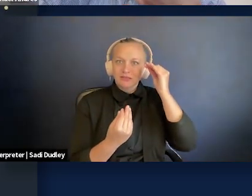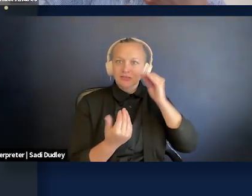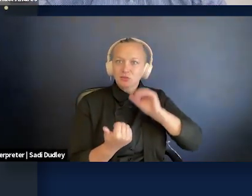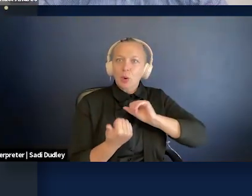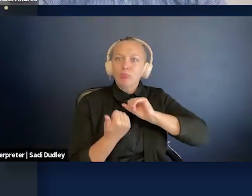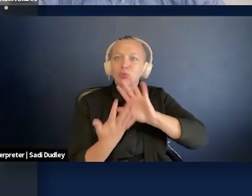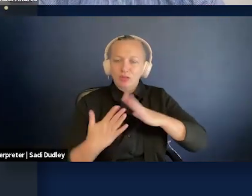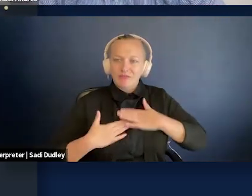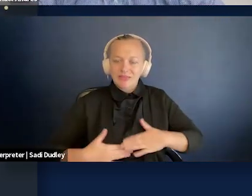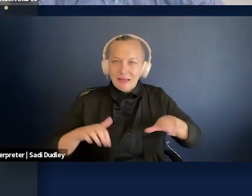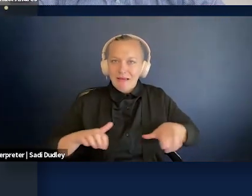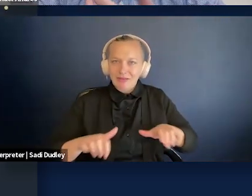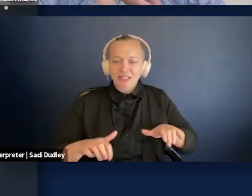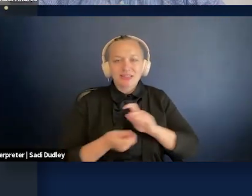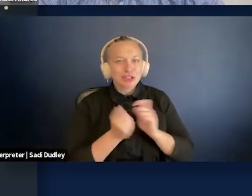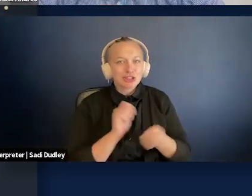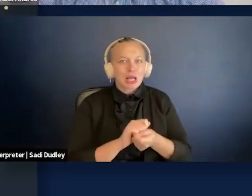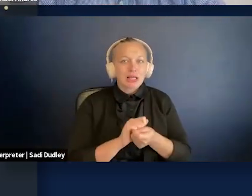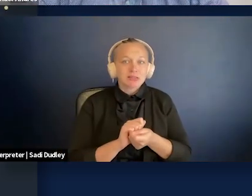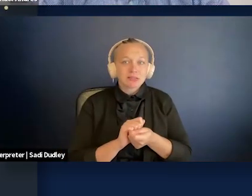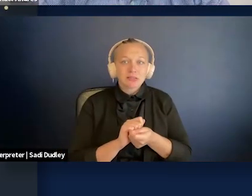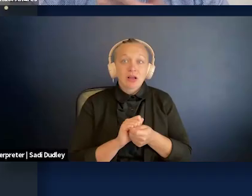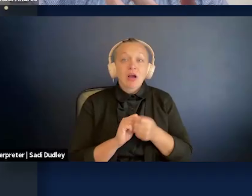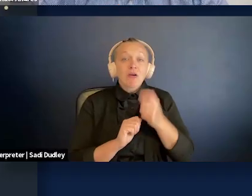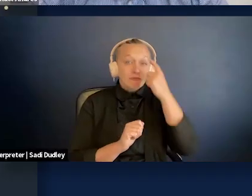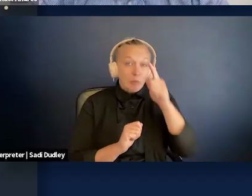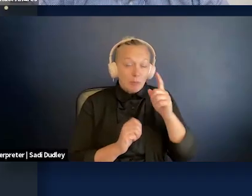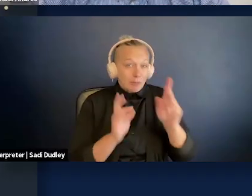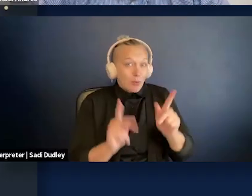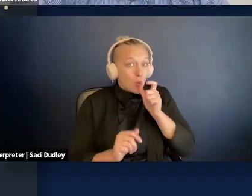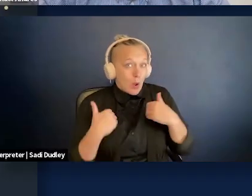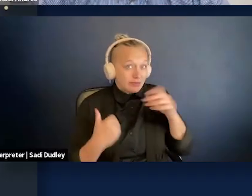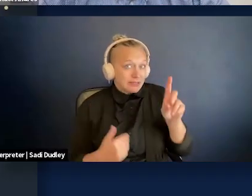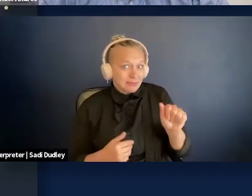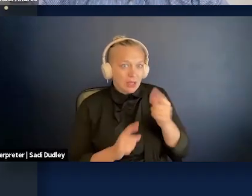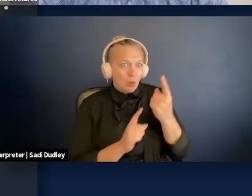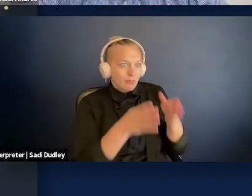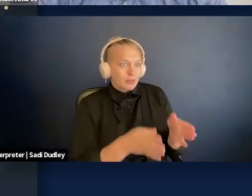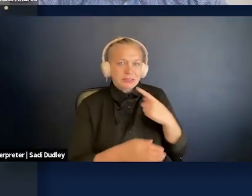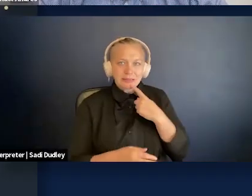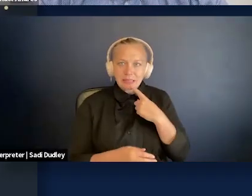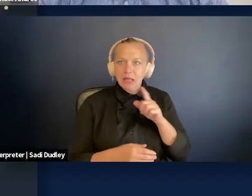More in terms of how they view physical activity for people with disabilities. So this person, uh, reflected on some of the changes in their approach.